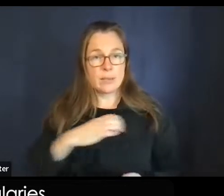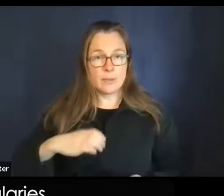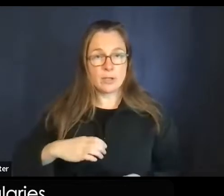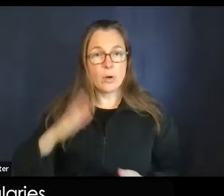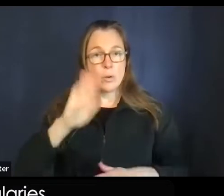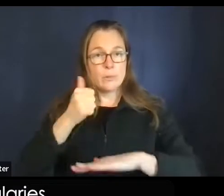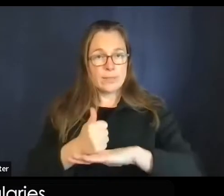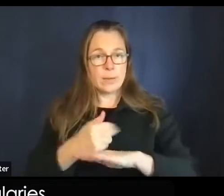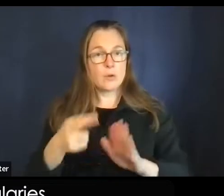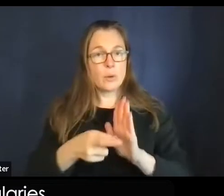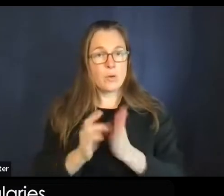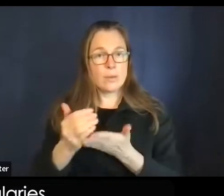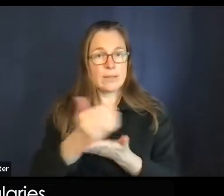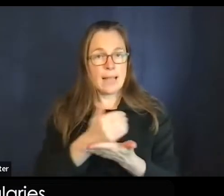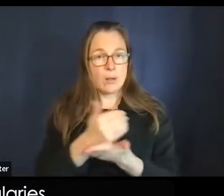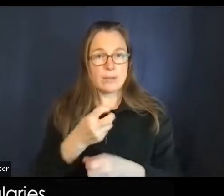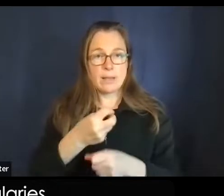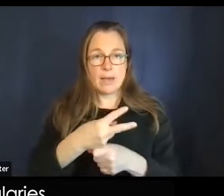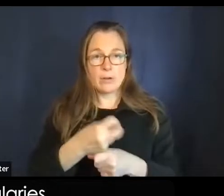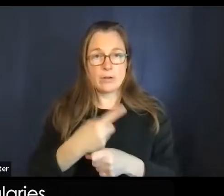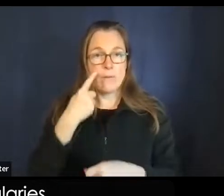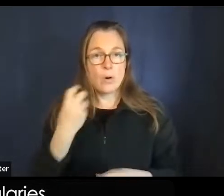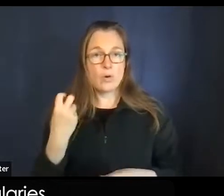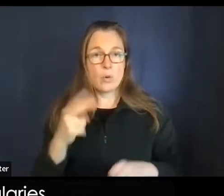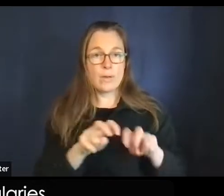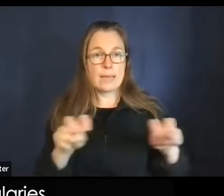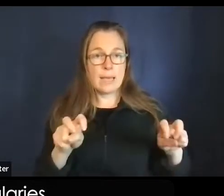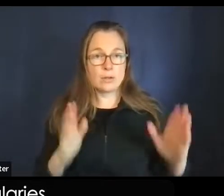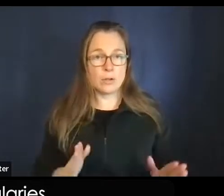to review the salaries every two years for the 12 city councilors, mayor and auditor.